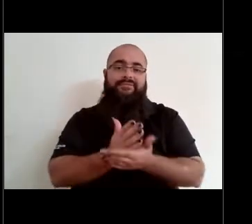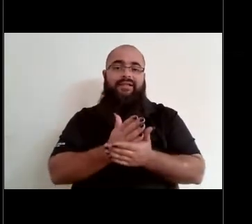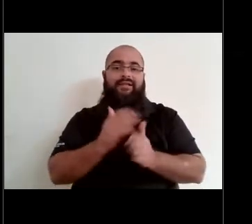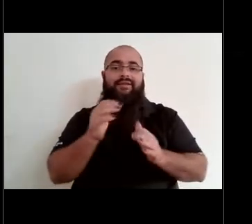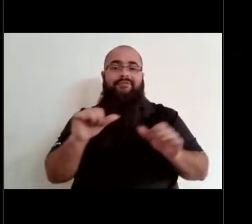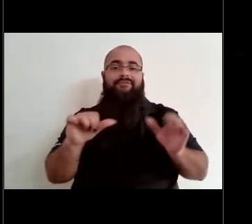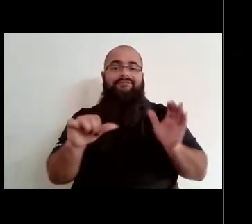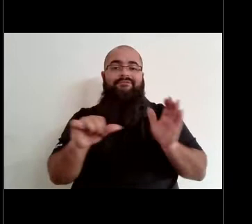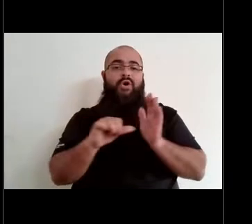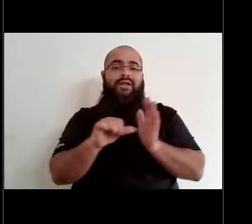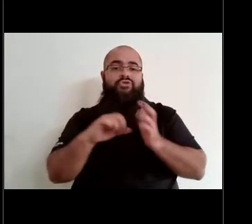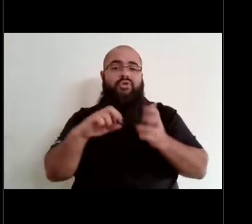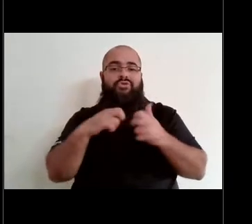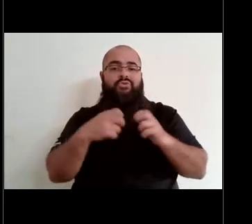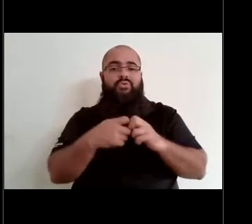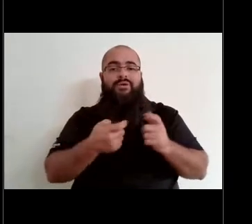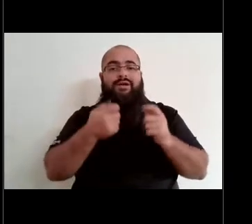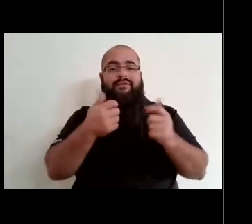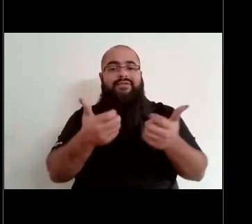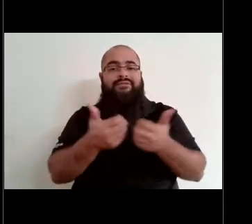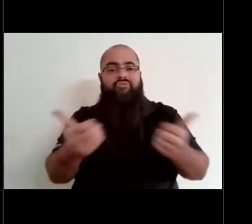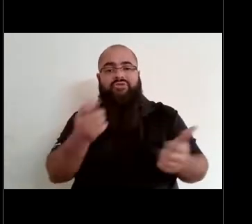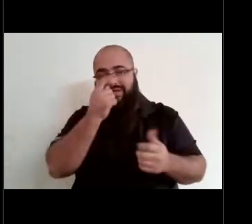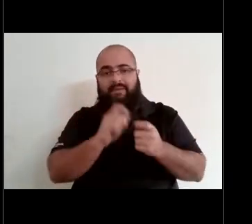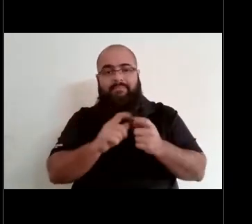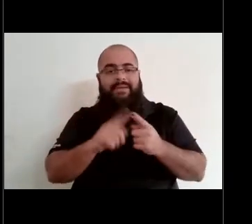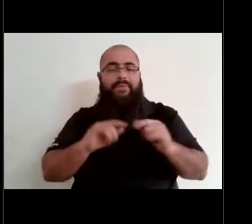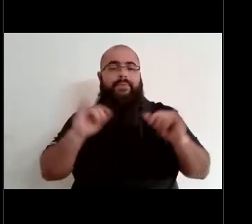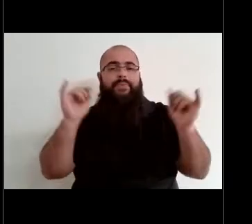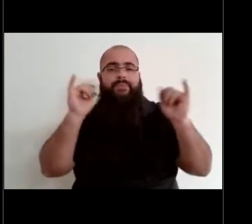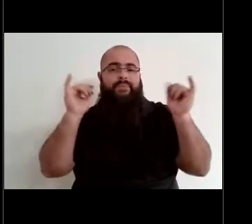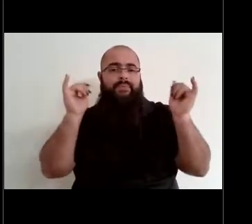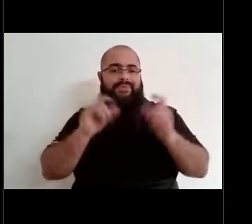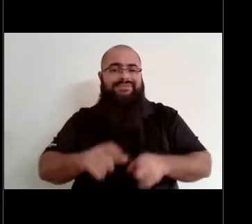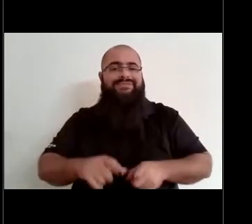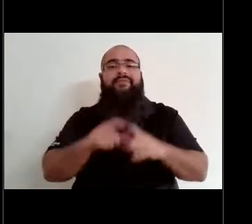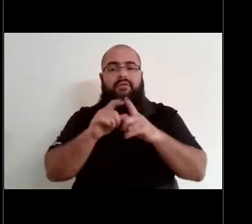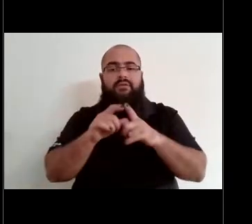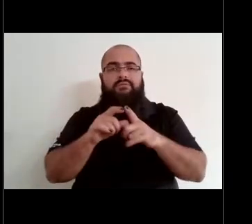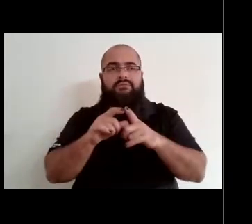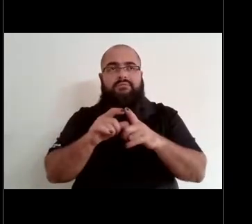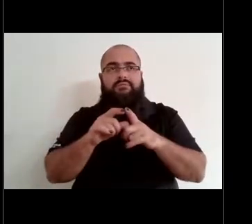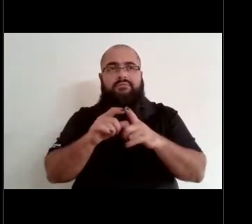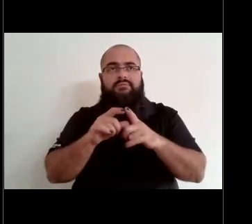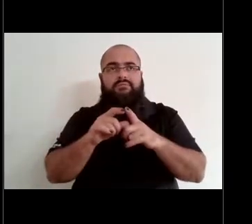We also ask questions regarding if there's been any physical, emotional or psychological